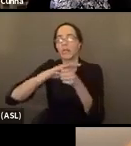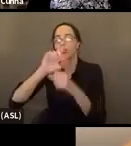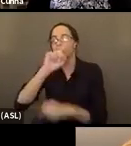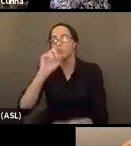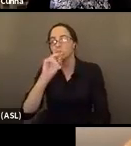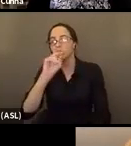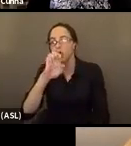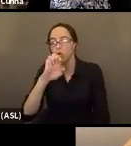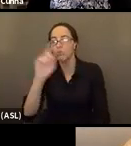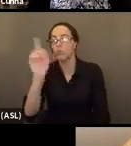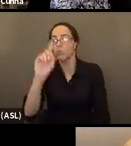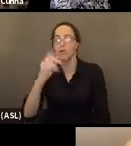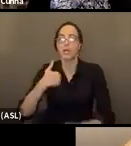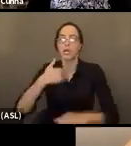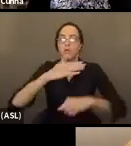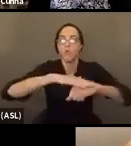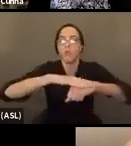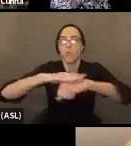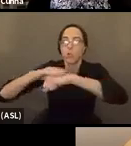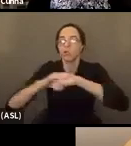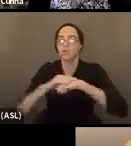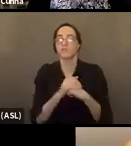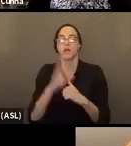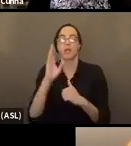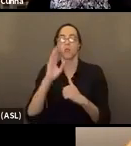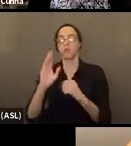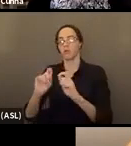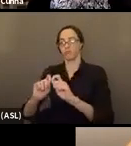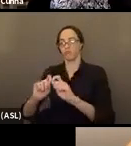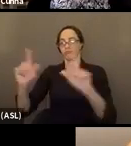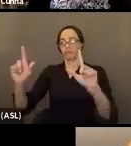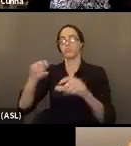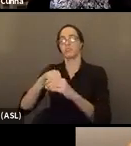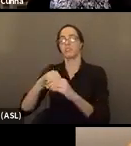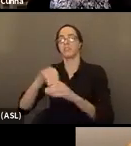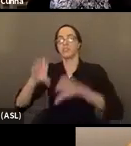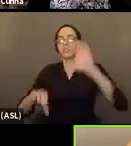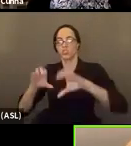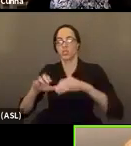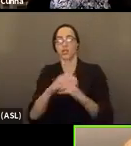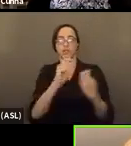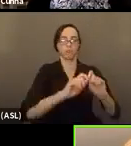think that nancy's going to be putting it onto the facebook section and then could you also